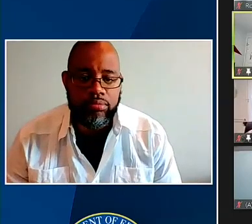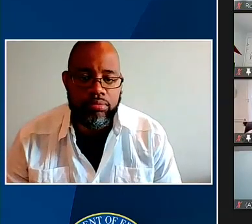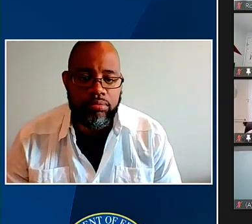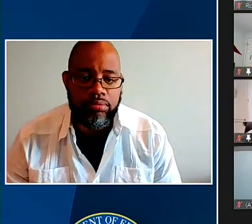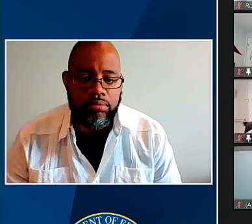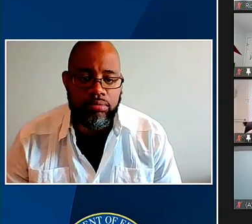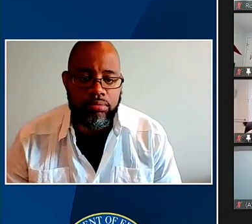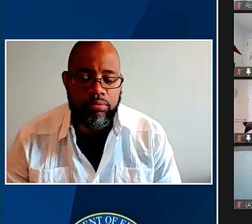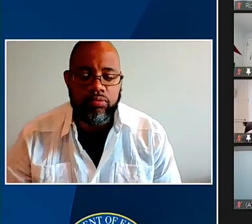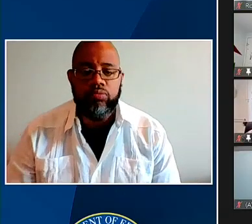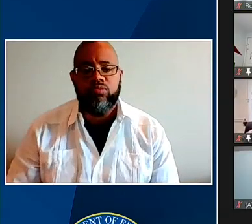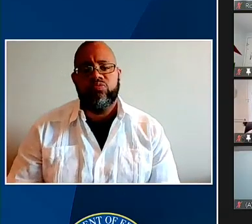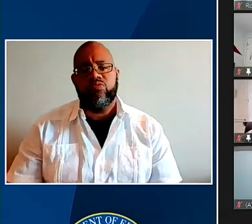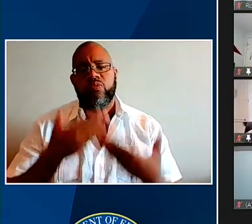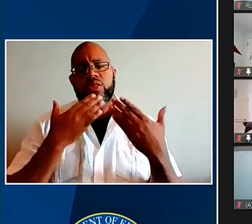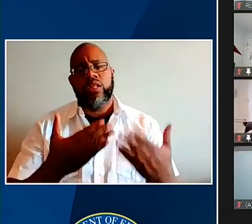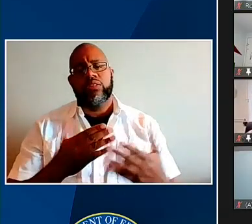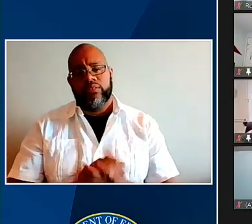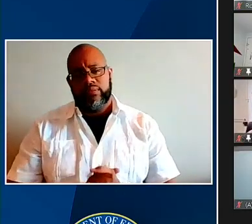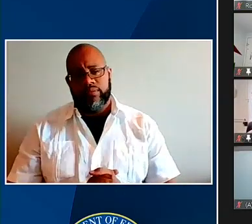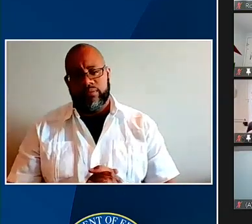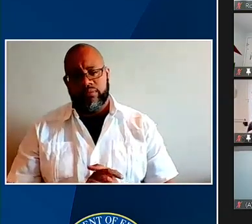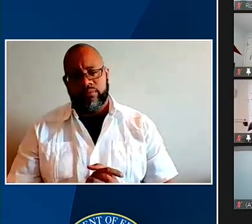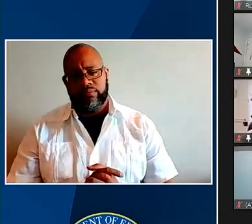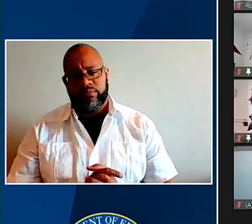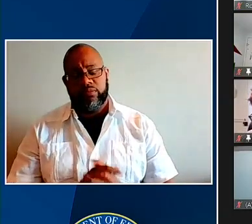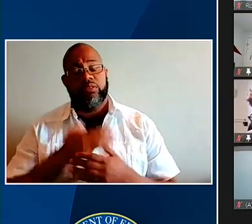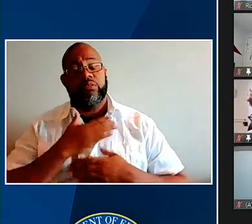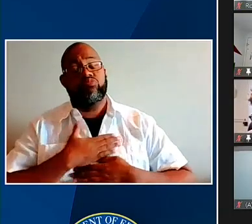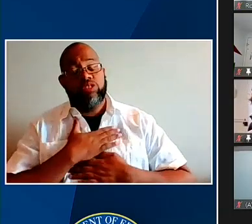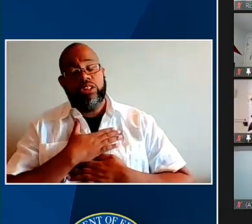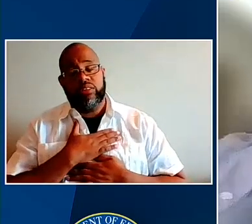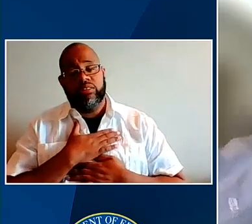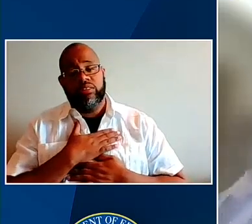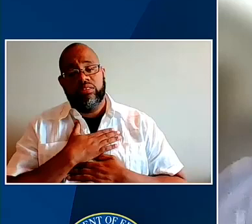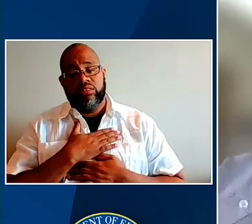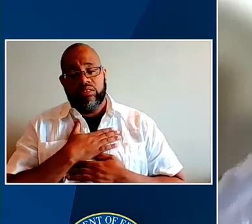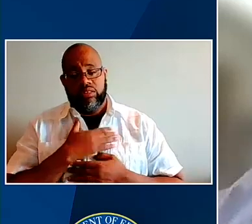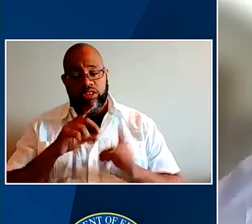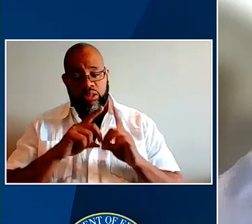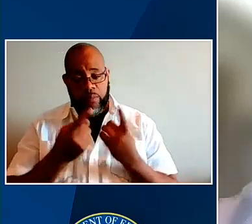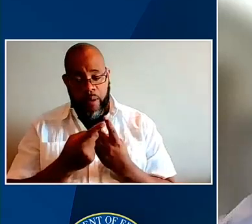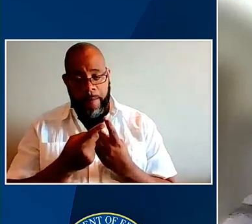Yeah. Thanks. I appreciate the Department for considering these issues.